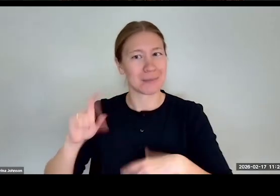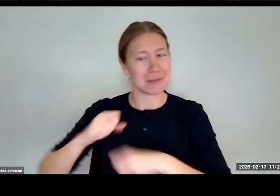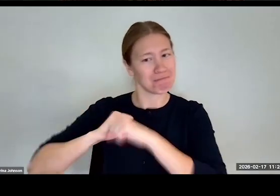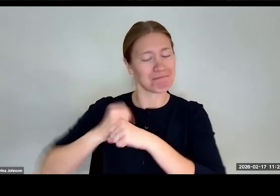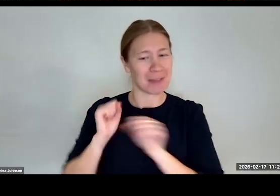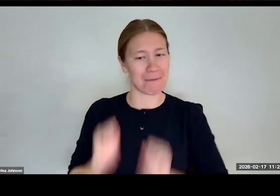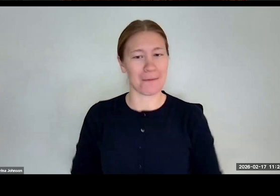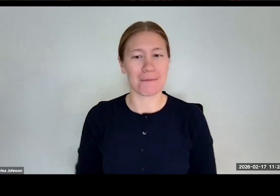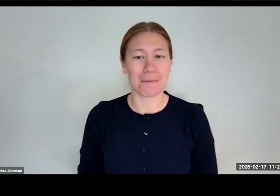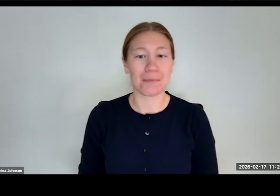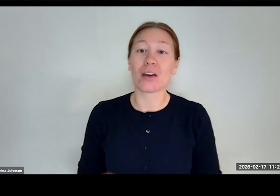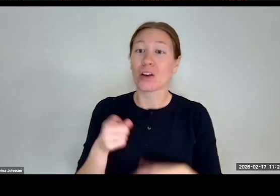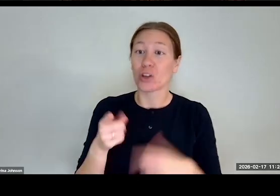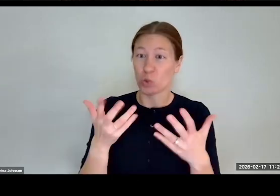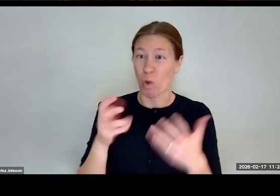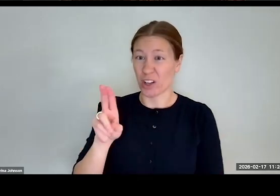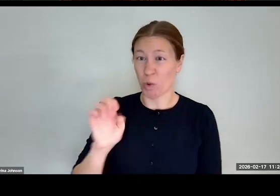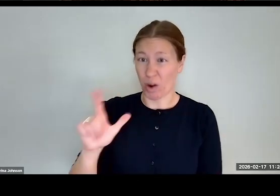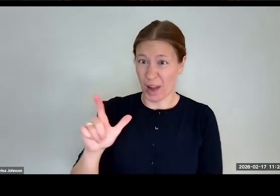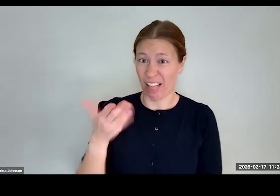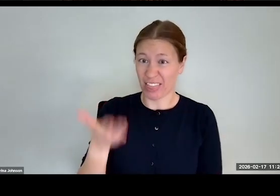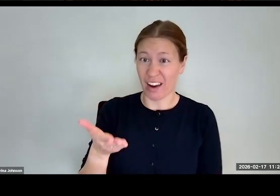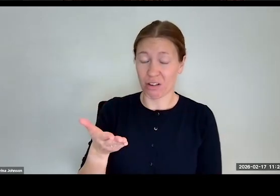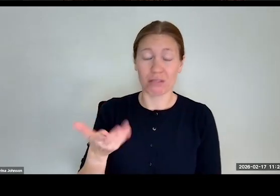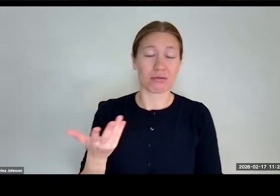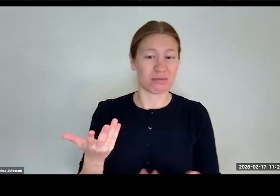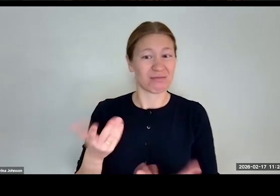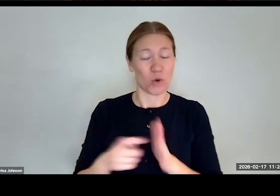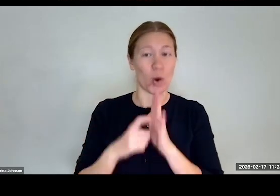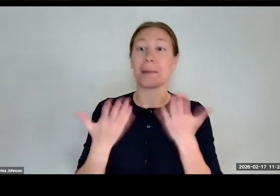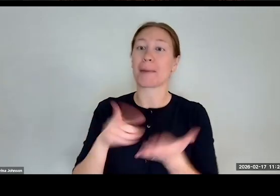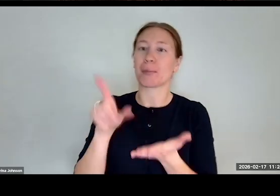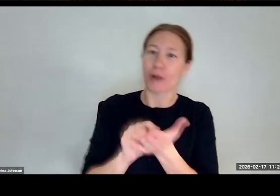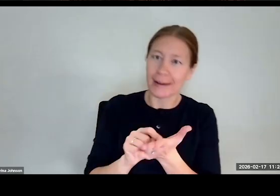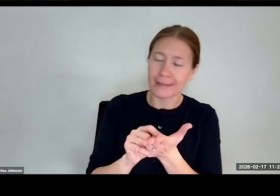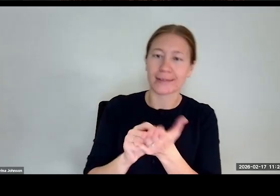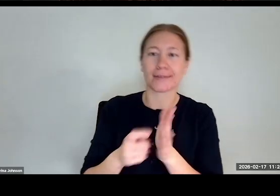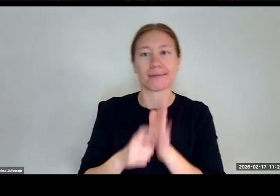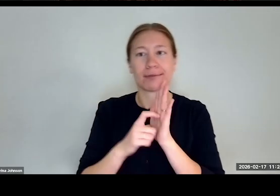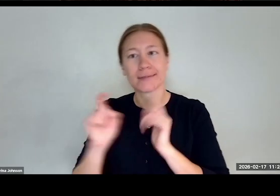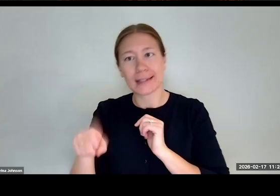So sometimes we, we do want a URL in there maybe 'cause people are printing things out or maybe because we want people to be able